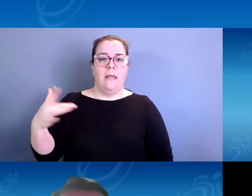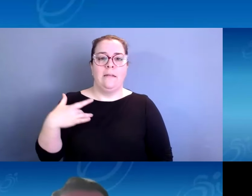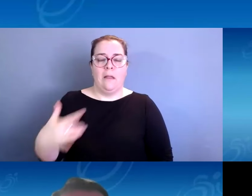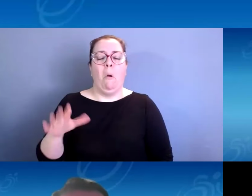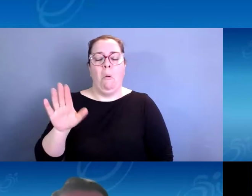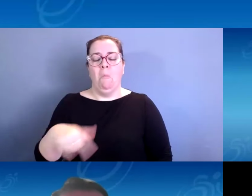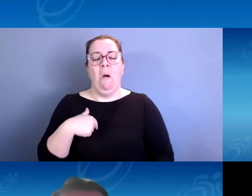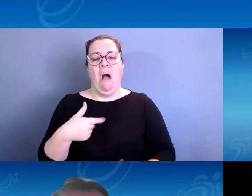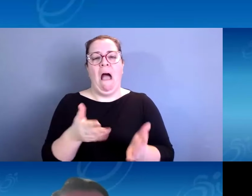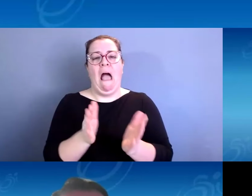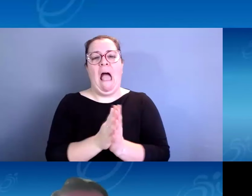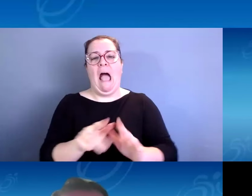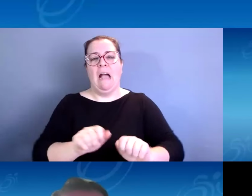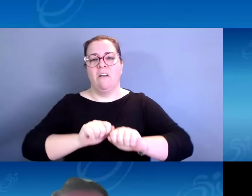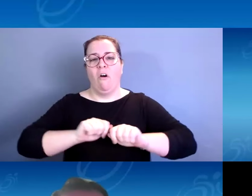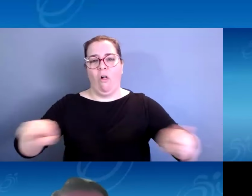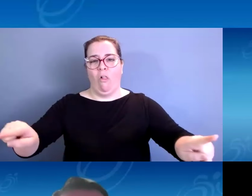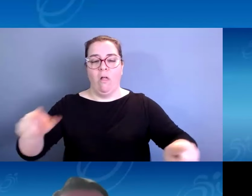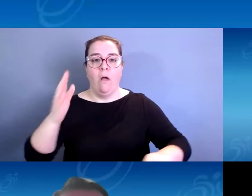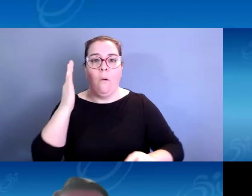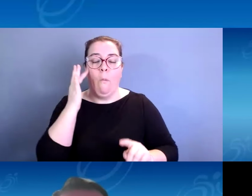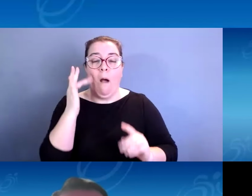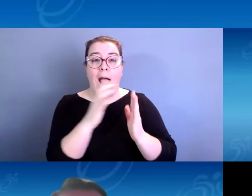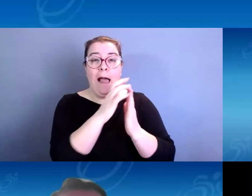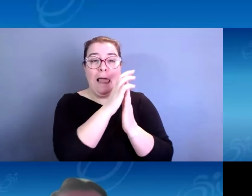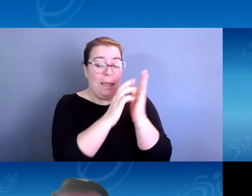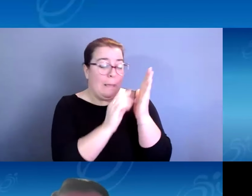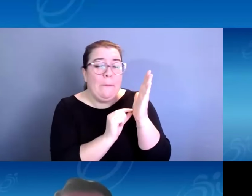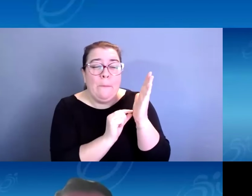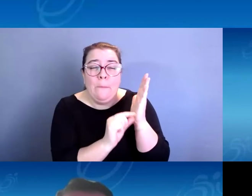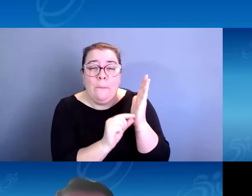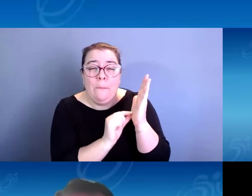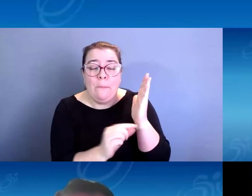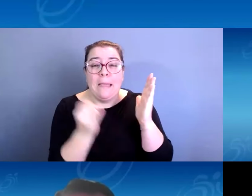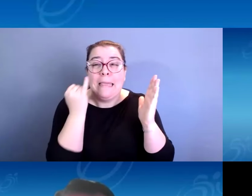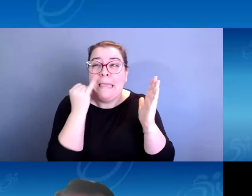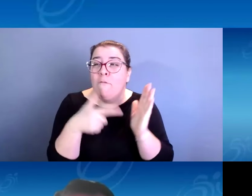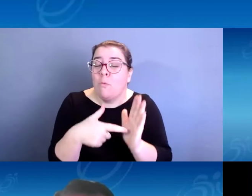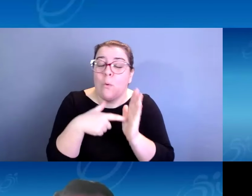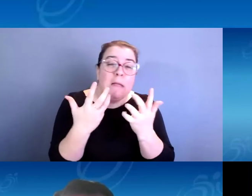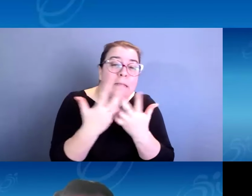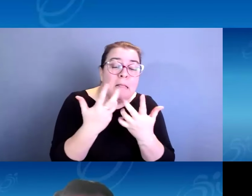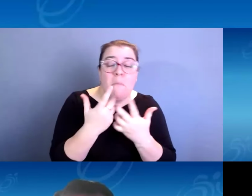because the fine print says if you require accessibility accommodations in the job interview, please contact whoever.